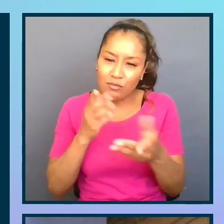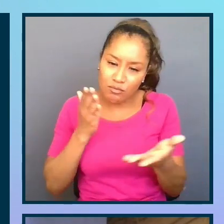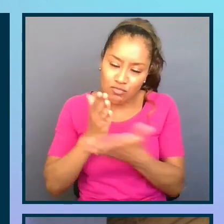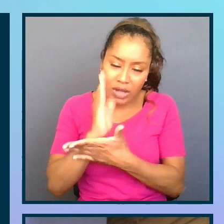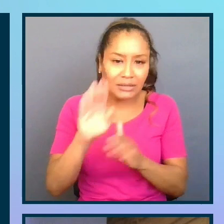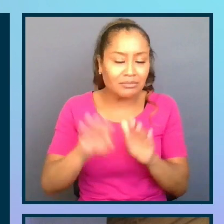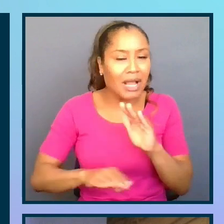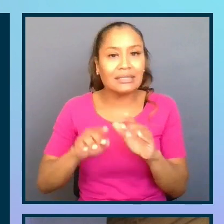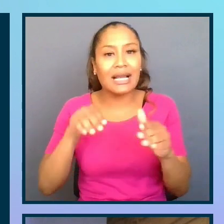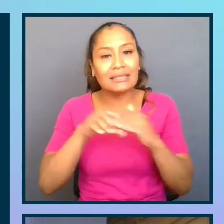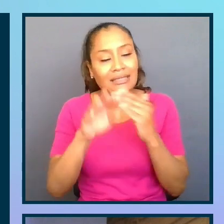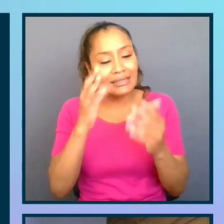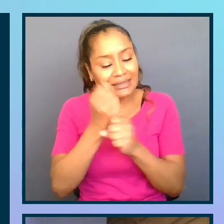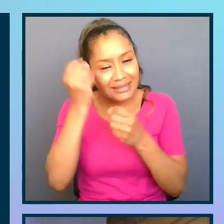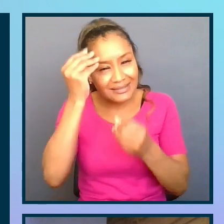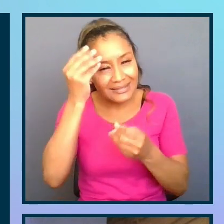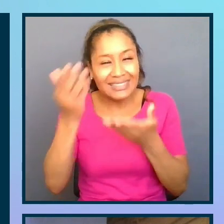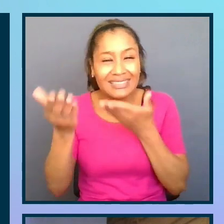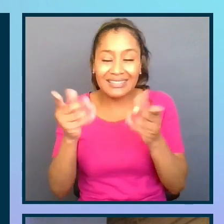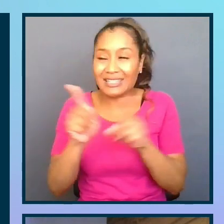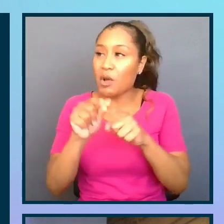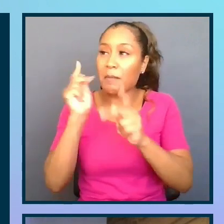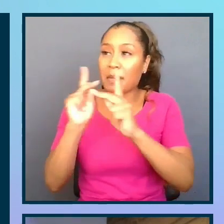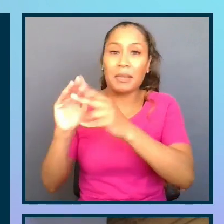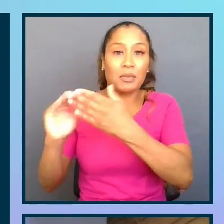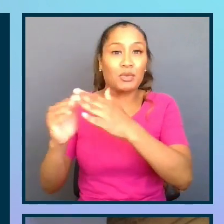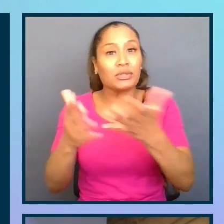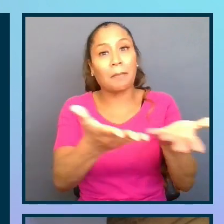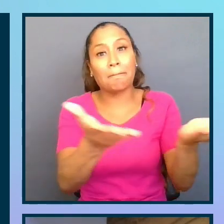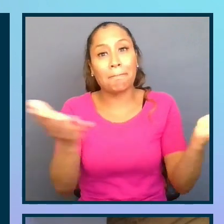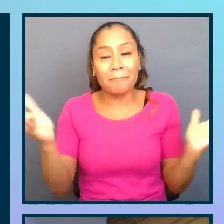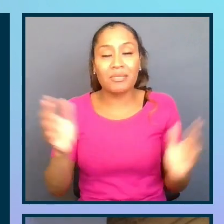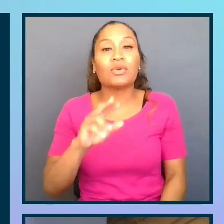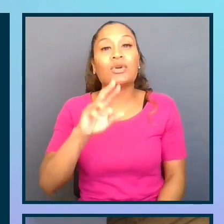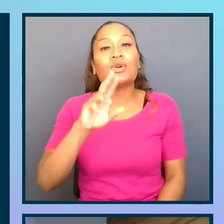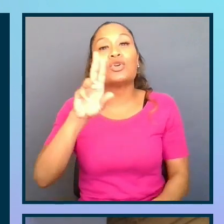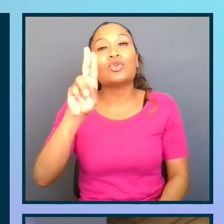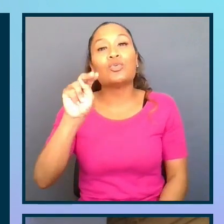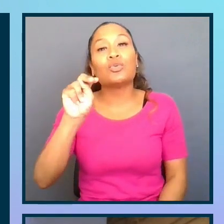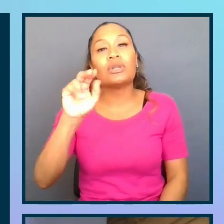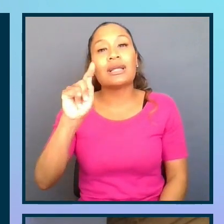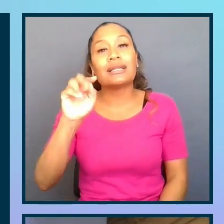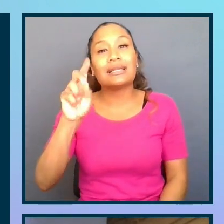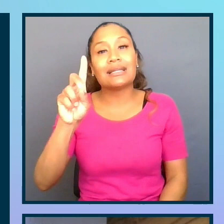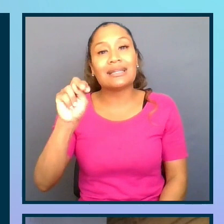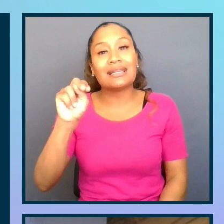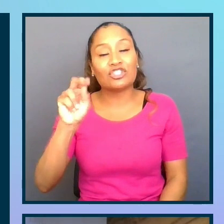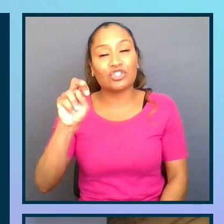and services as others in the community, the United Nations Convention on the Rights of Persons with Disabilities